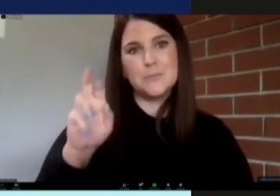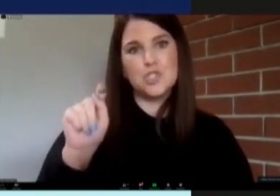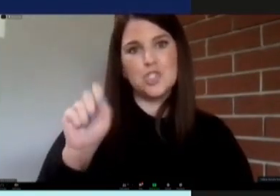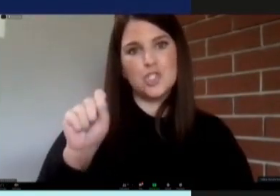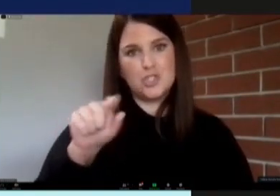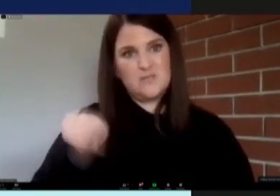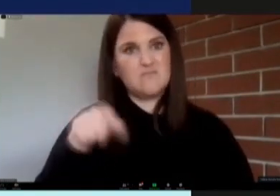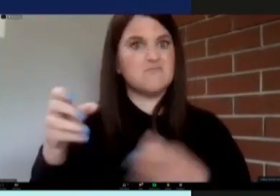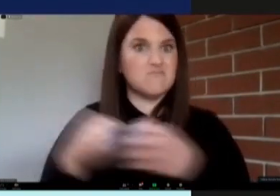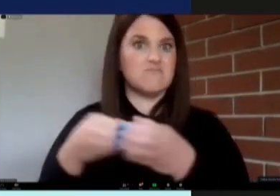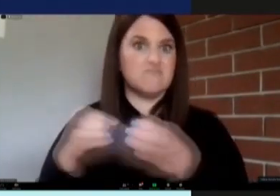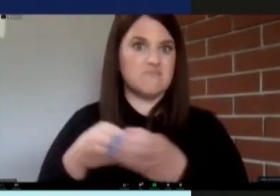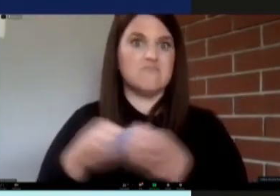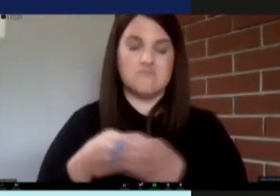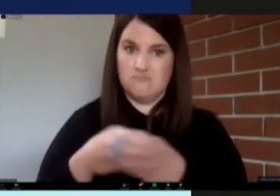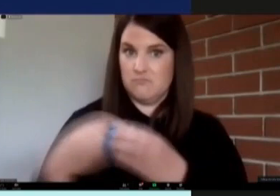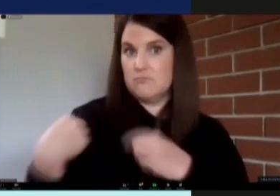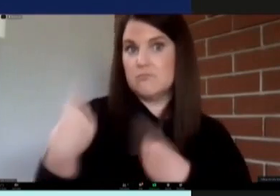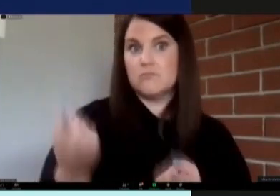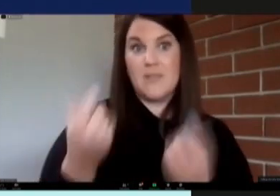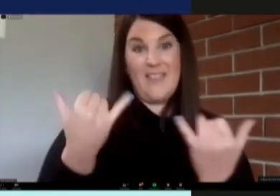This month is specific to behavioral health and mental health.